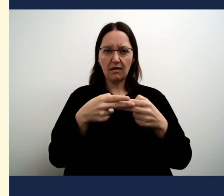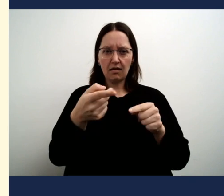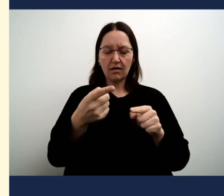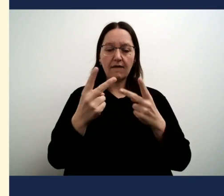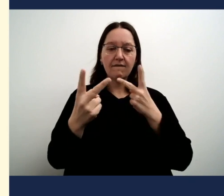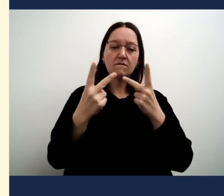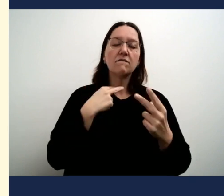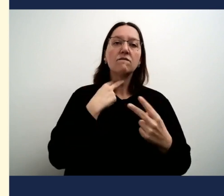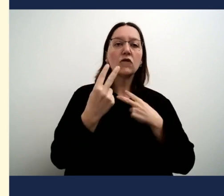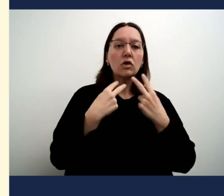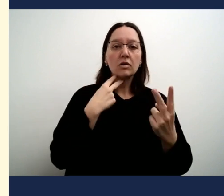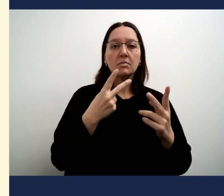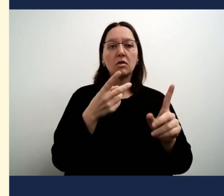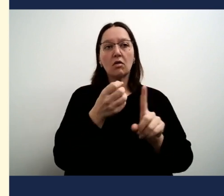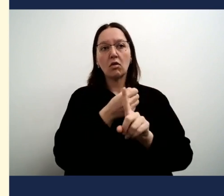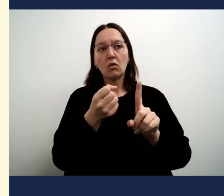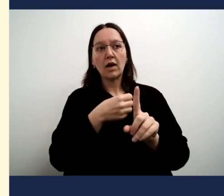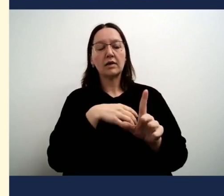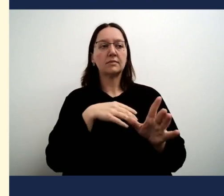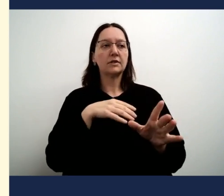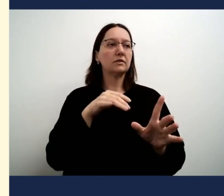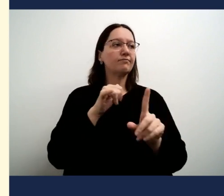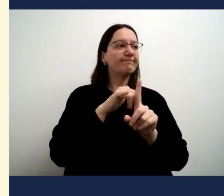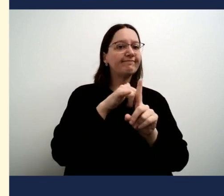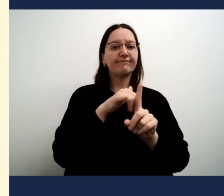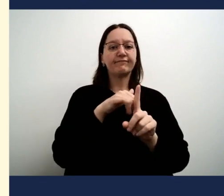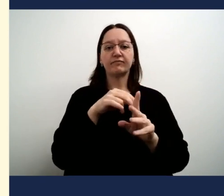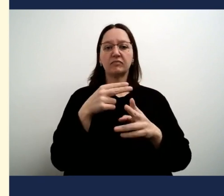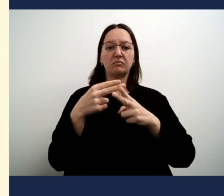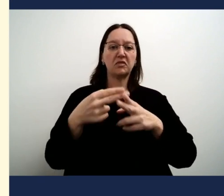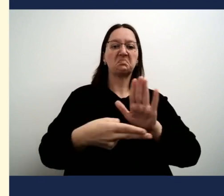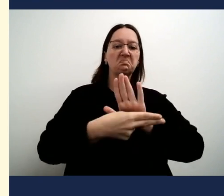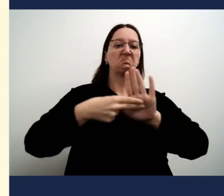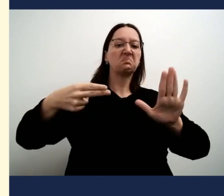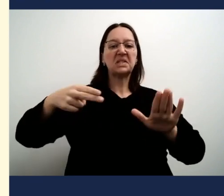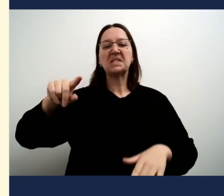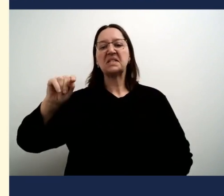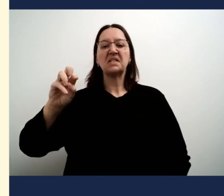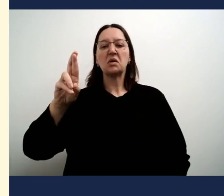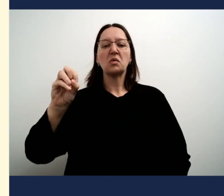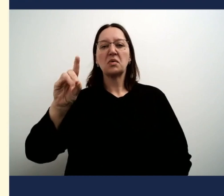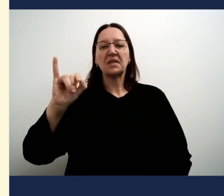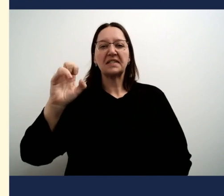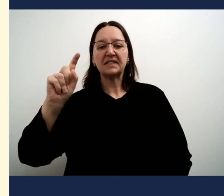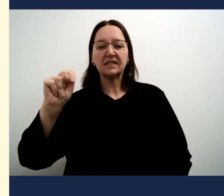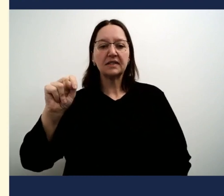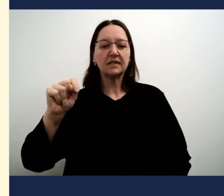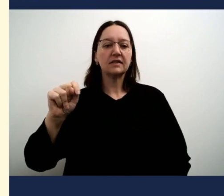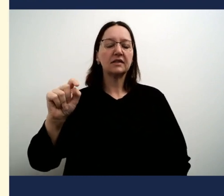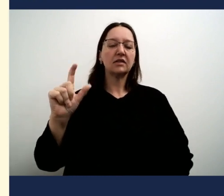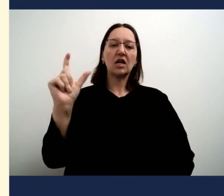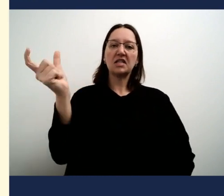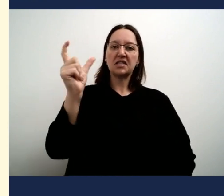she says to me that thank God her daughter talked her down. And she boarded. And so you can